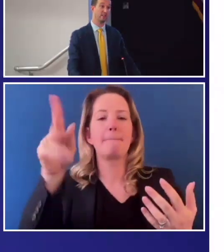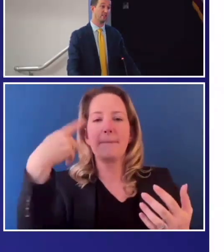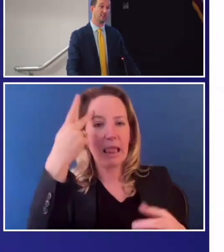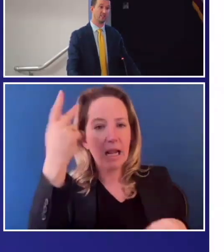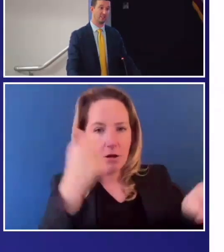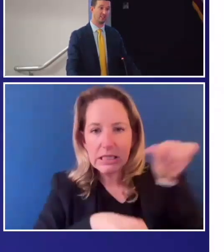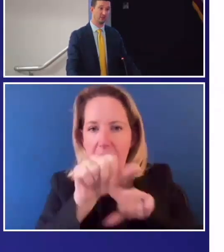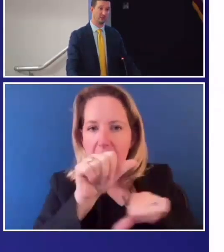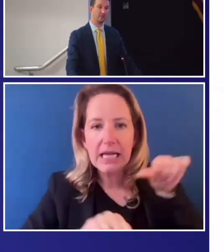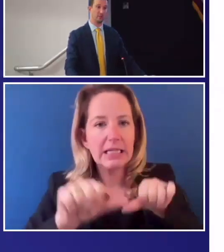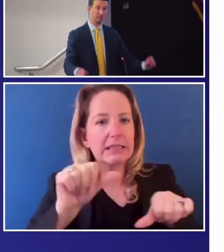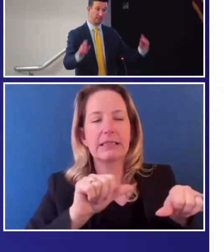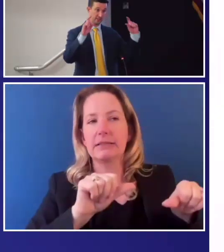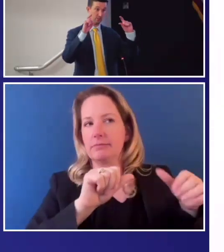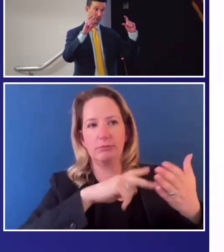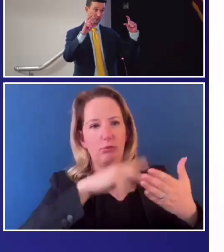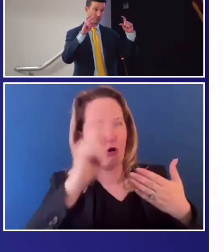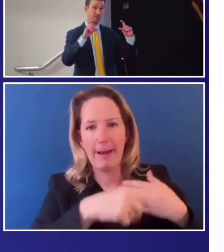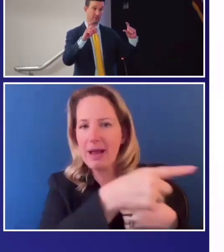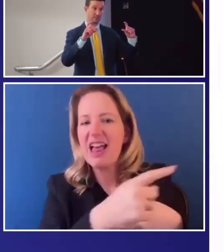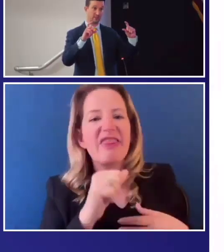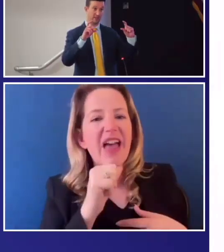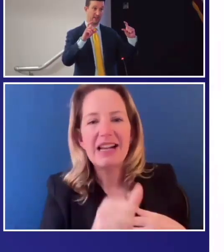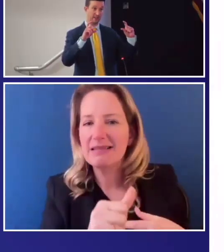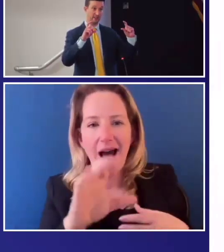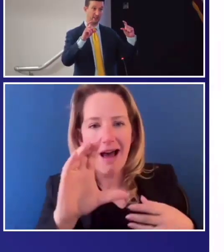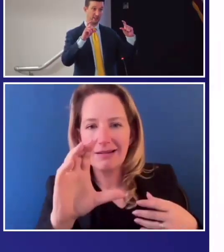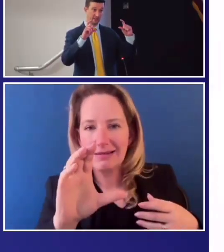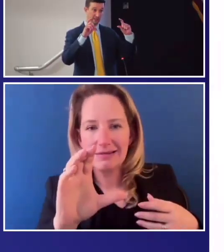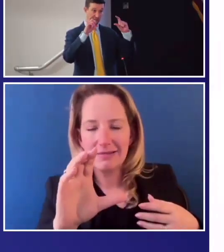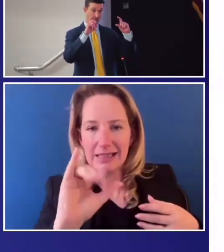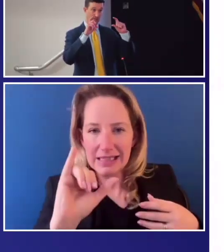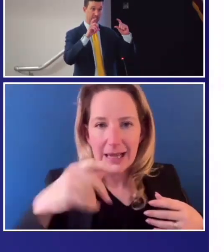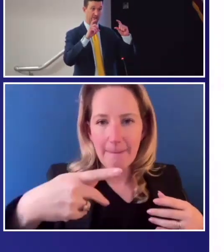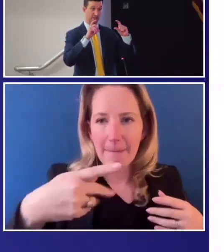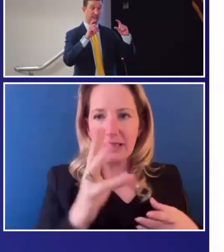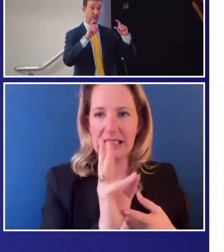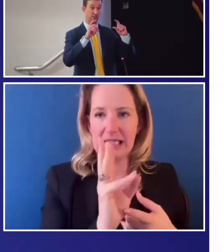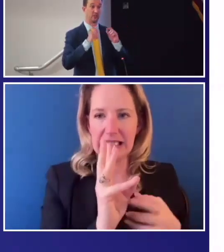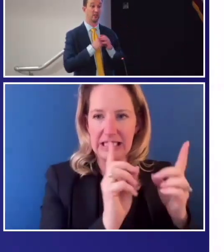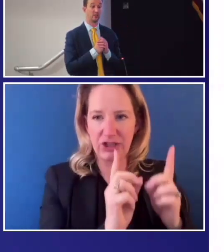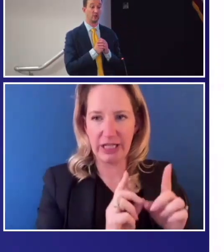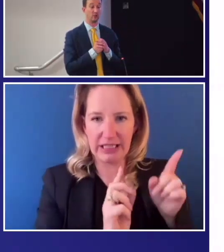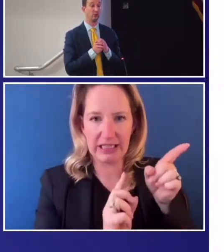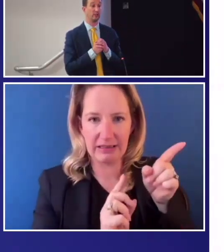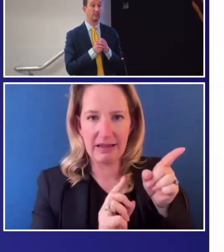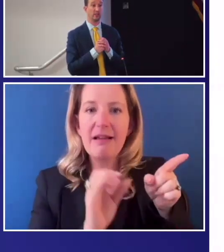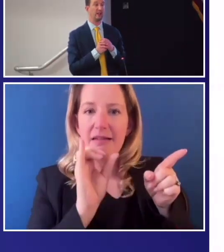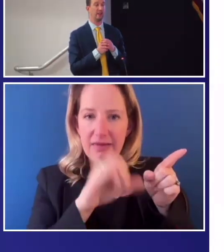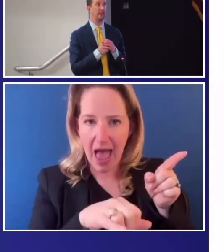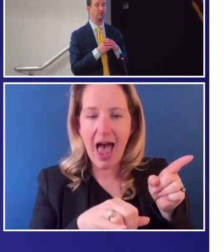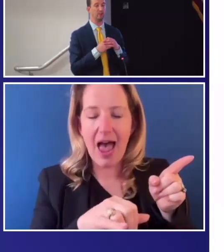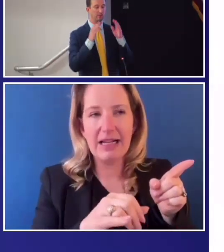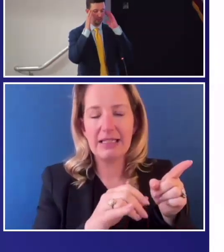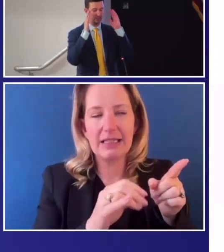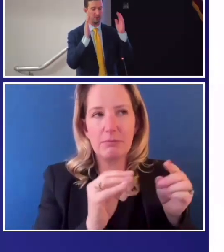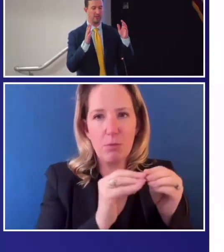is not a six-digit CIP. It gets more specific than that in the, in the -- That's my question. So -- So you would need -- and maybe that's a bad